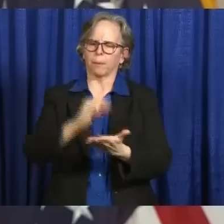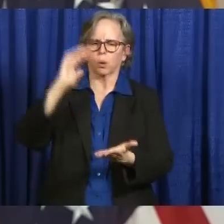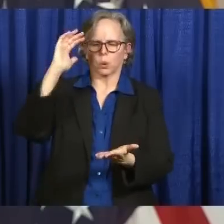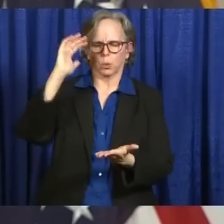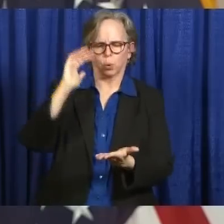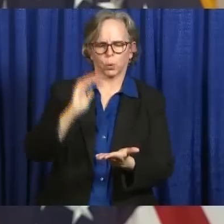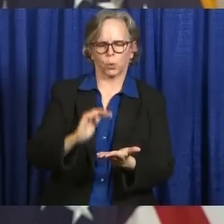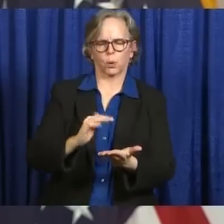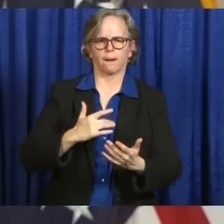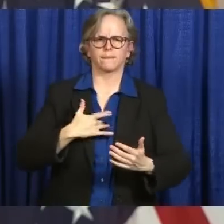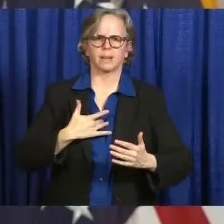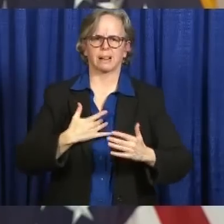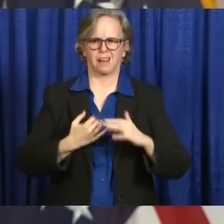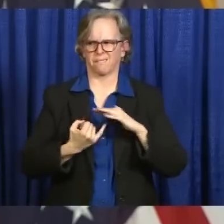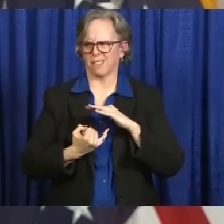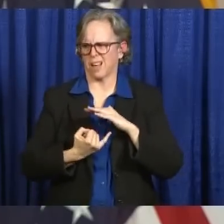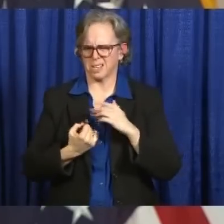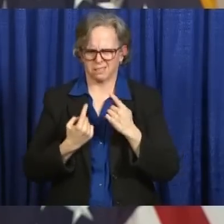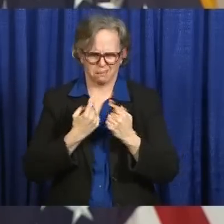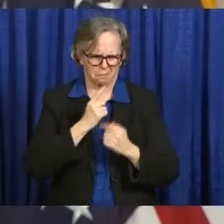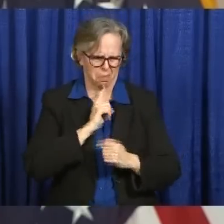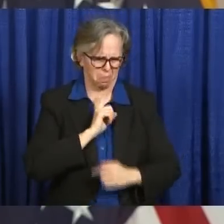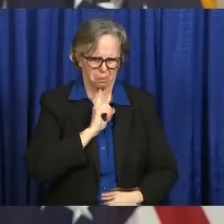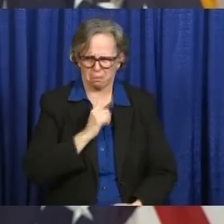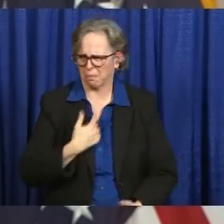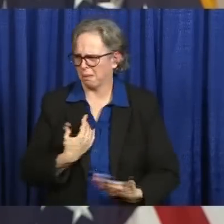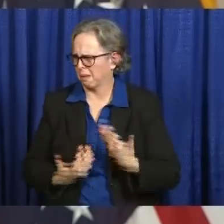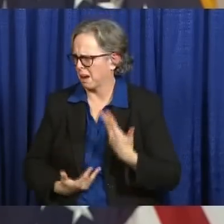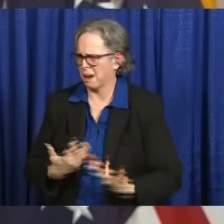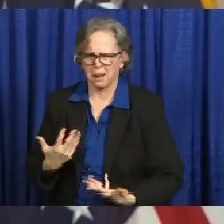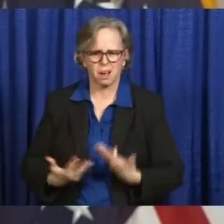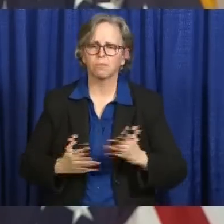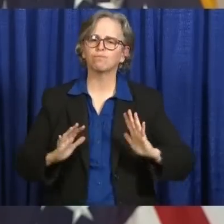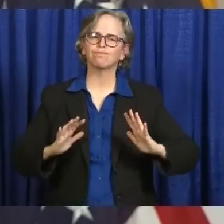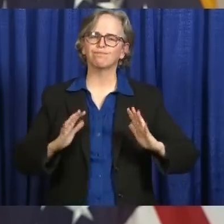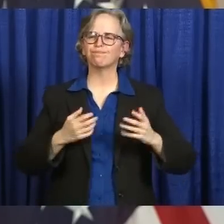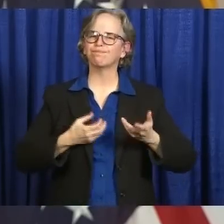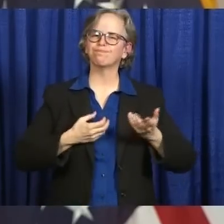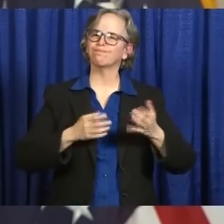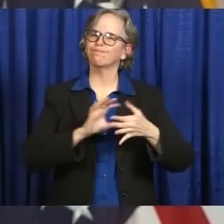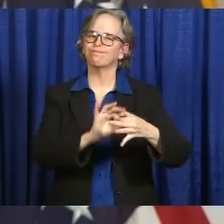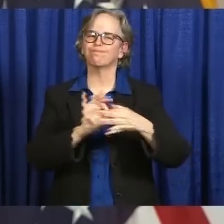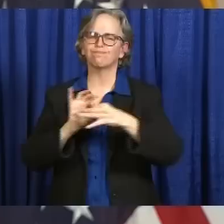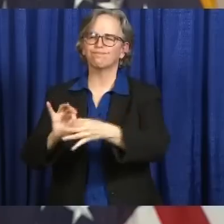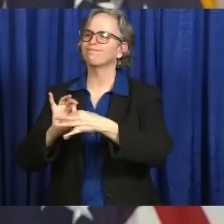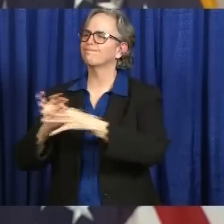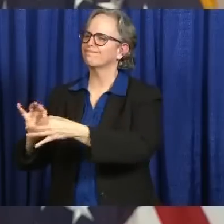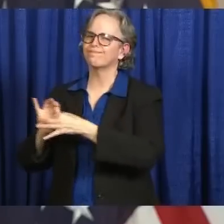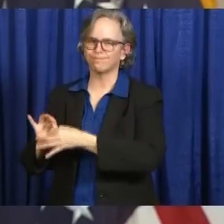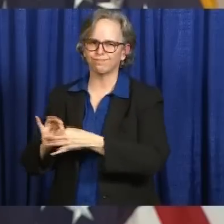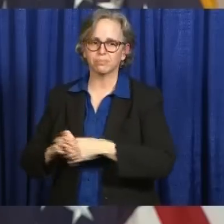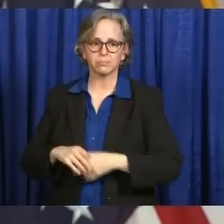LOOKING FORWARD TO. THOSE ARE HELPFUL FOR ALL OF US AND DECREASE THE ISOLATION SOME